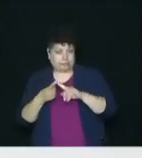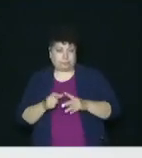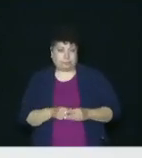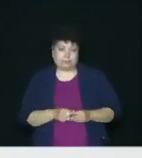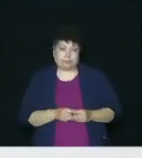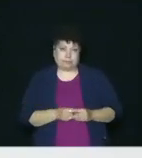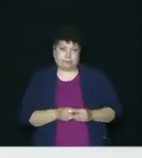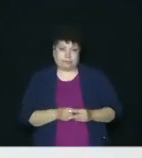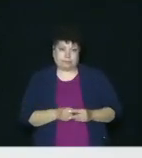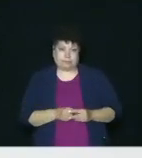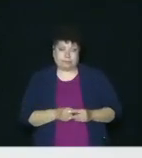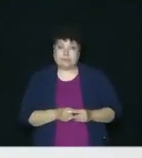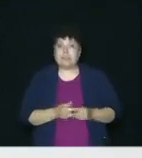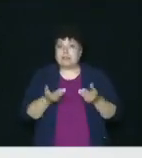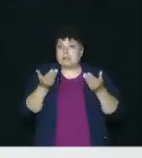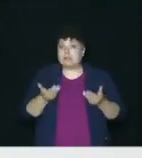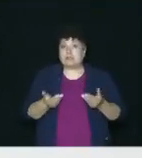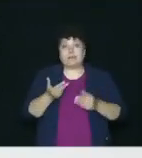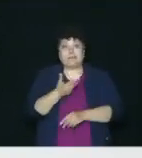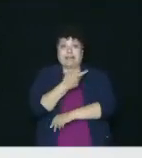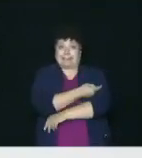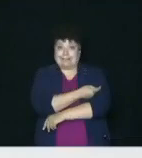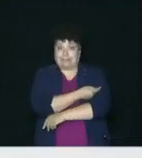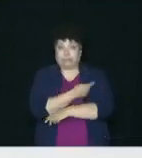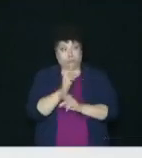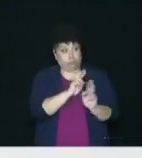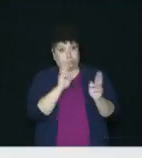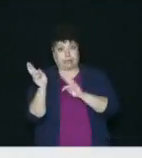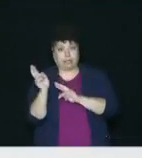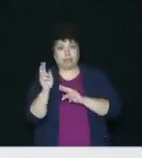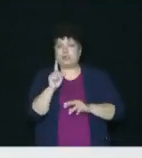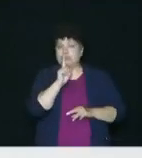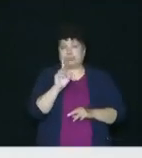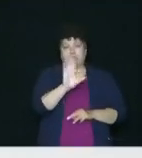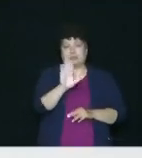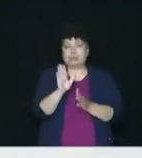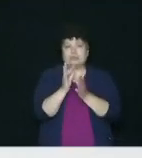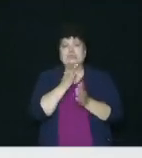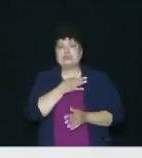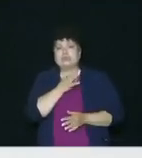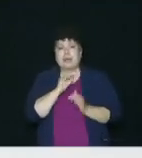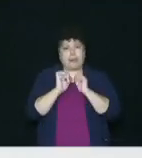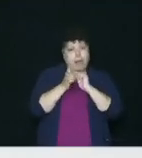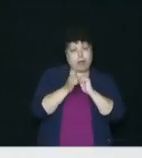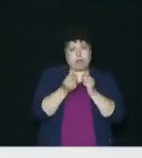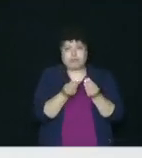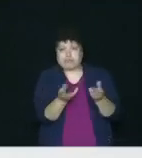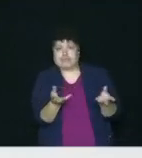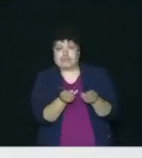VACCINATION REMAINS THE BEST WAY TO PROTECT OUR FAMILIES AND OUR